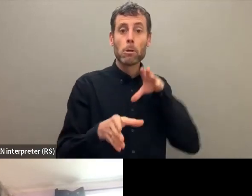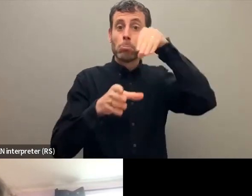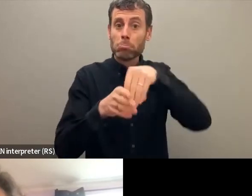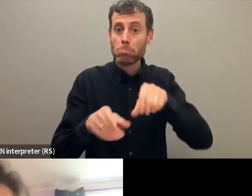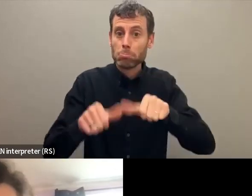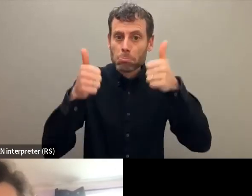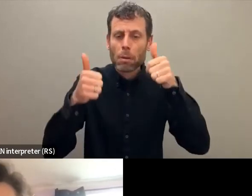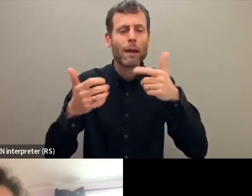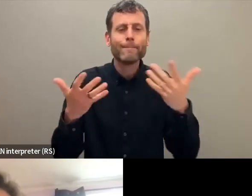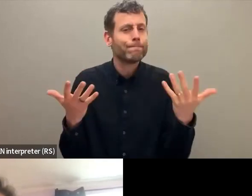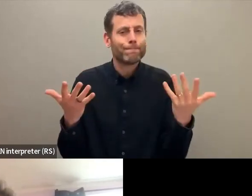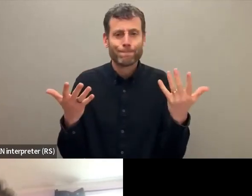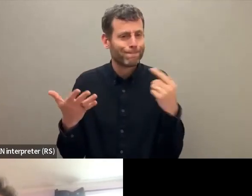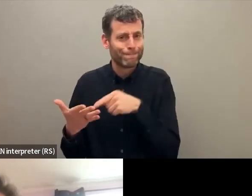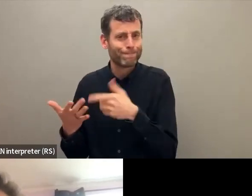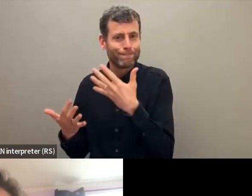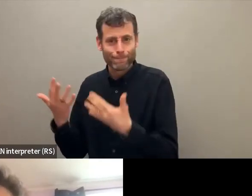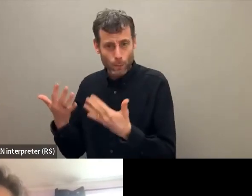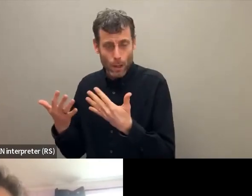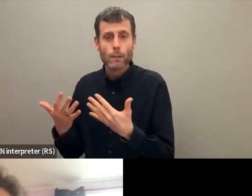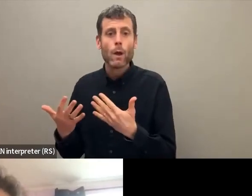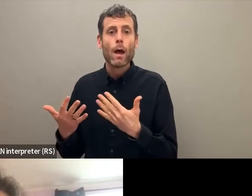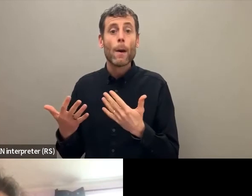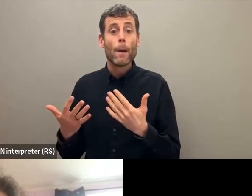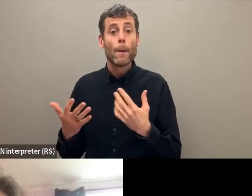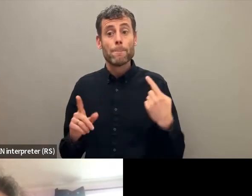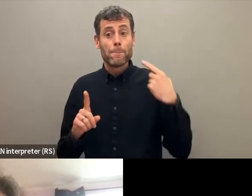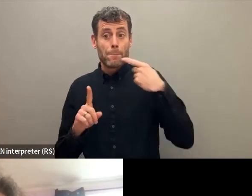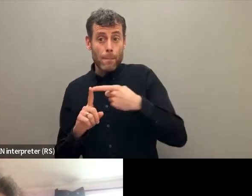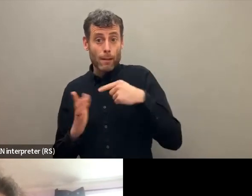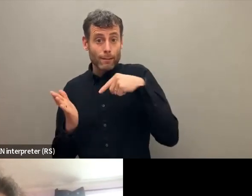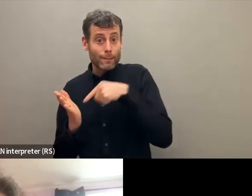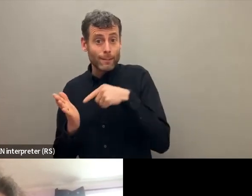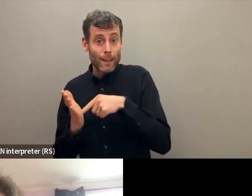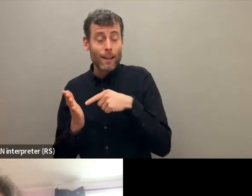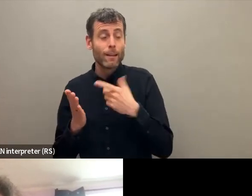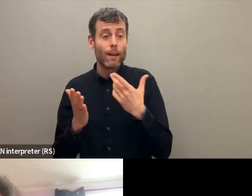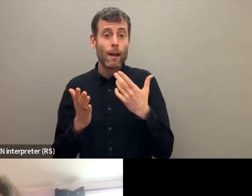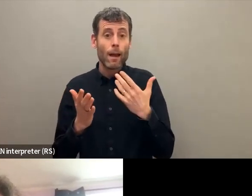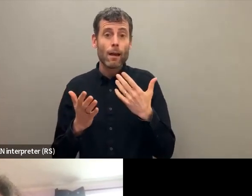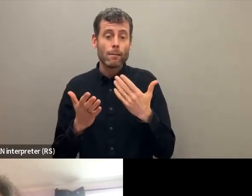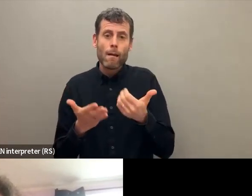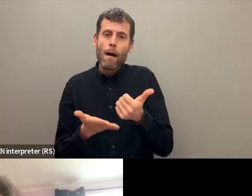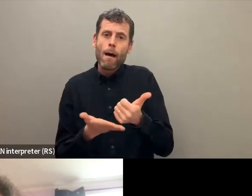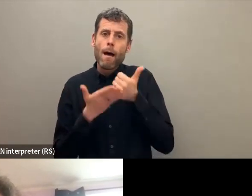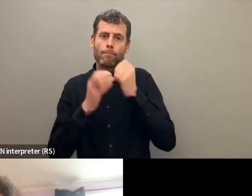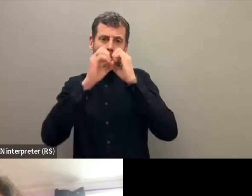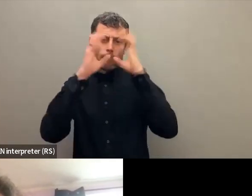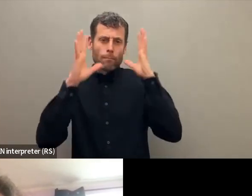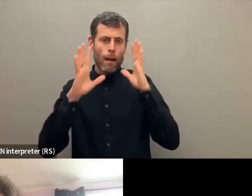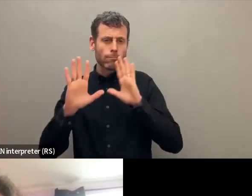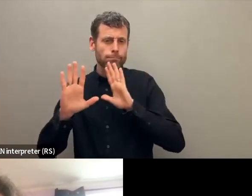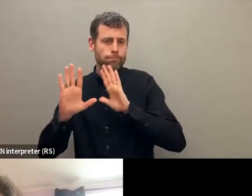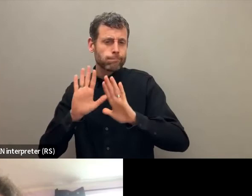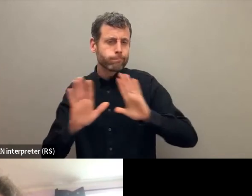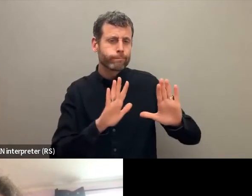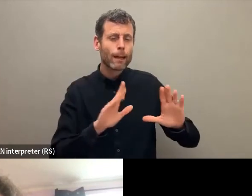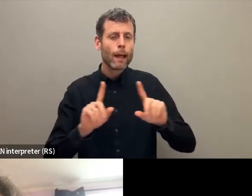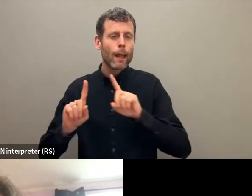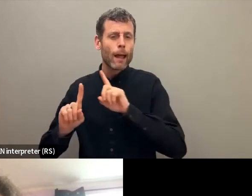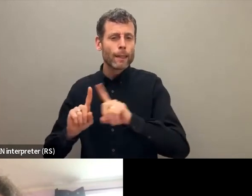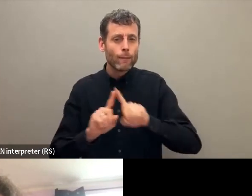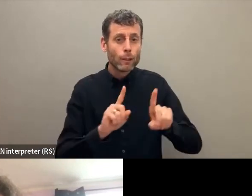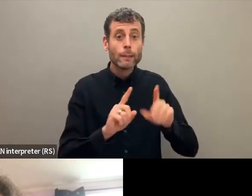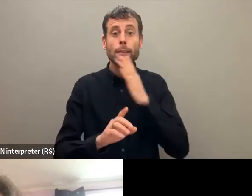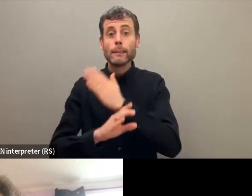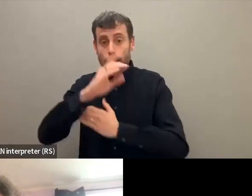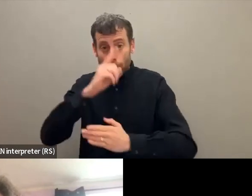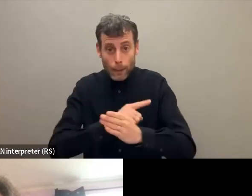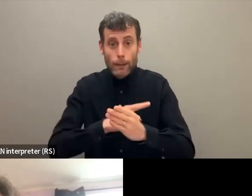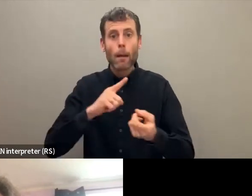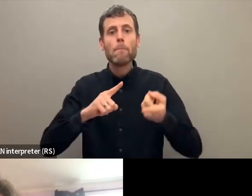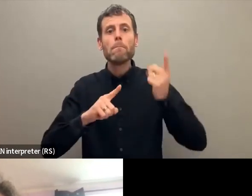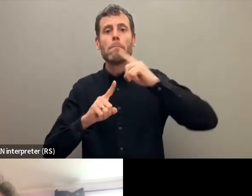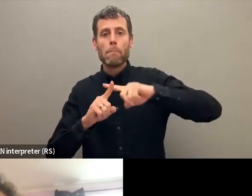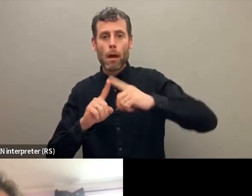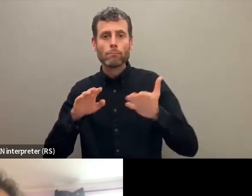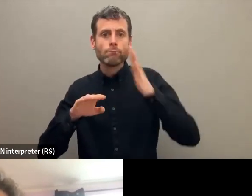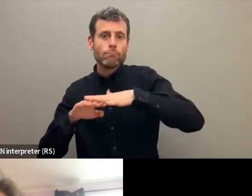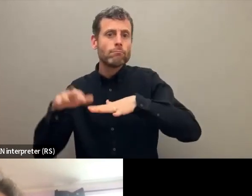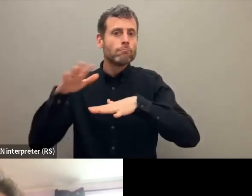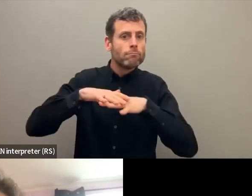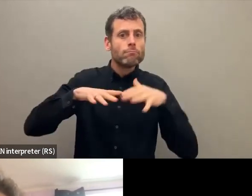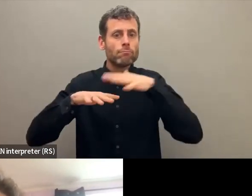Sophie Mitra: How to film data gaps and so we need data produced by various stakeholders, this was noted area, in particular by organizations of persons with disabilities.